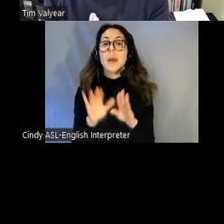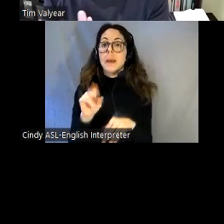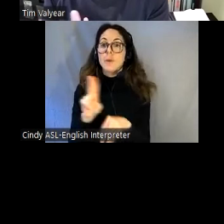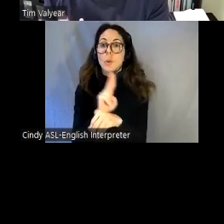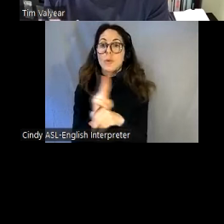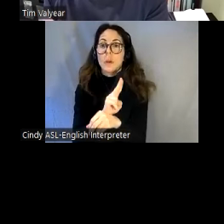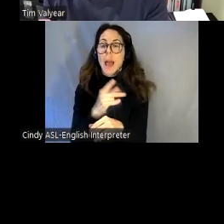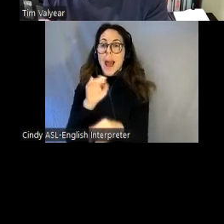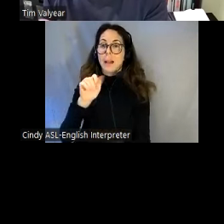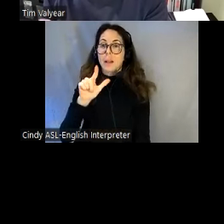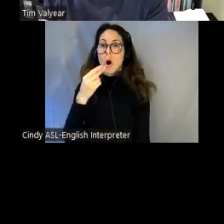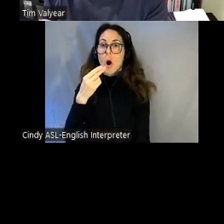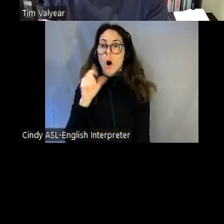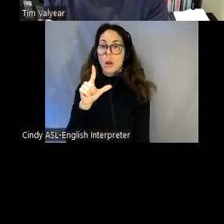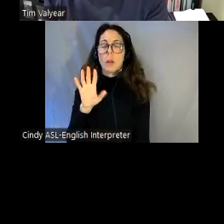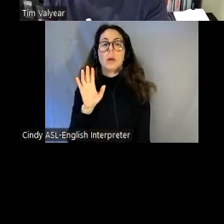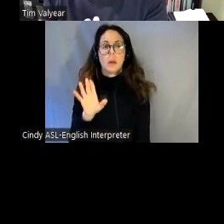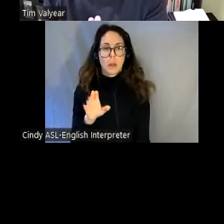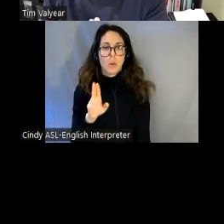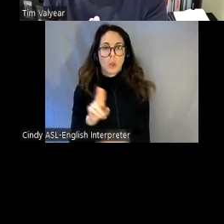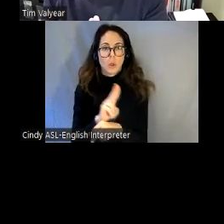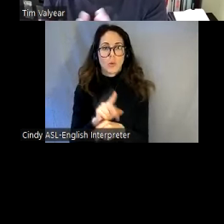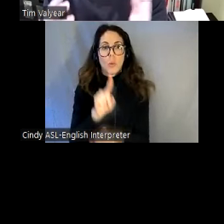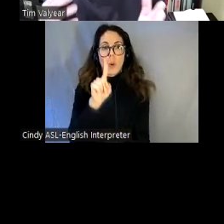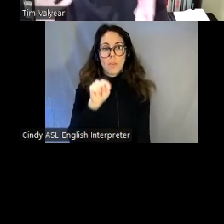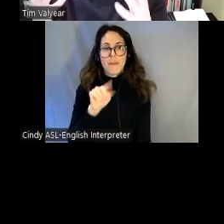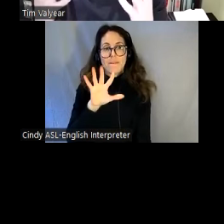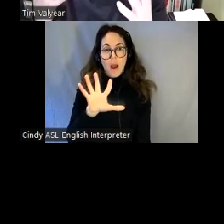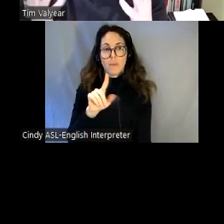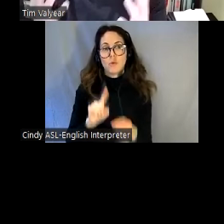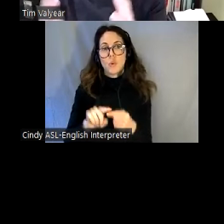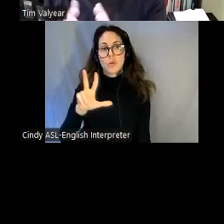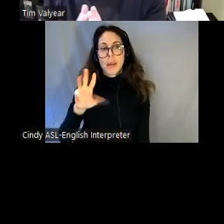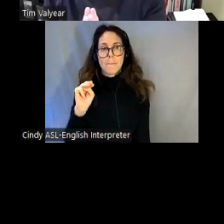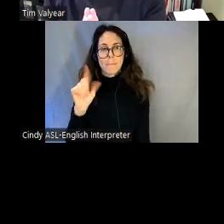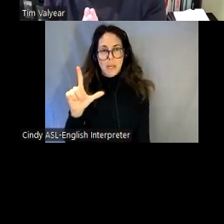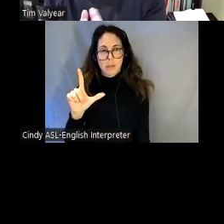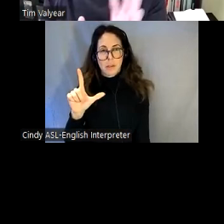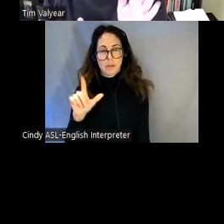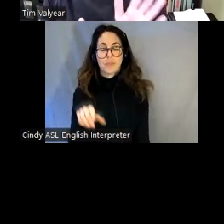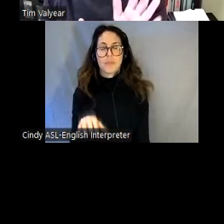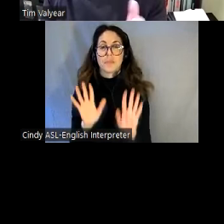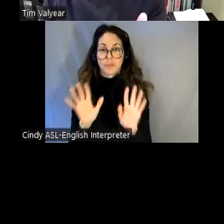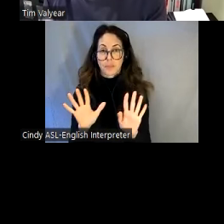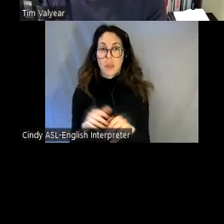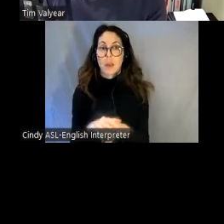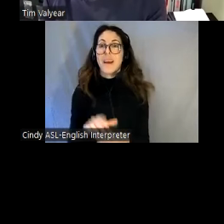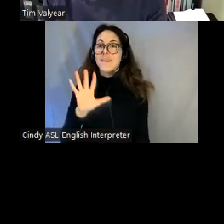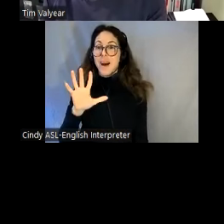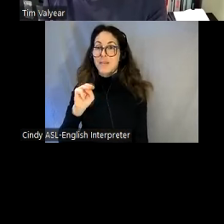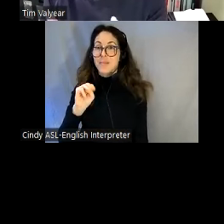Others say 70% to 90%. But minimum, 60%. Next slide.